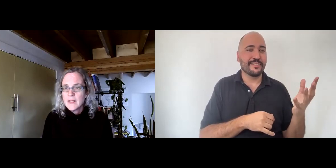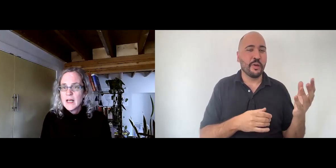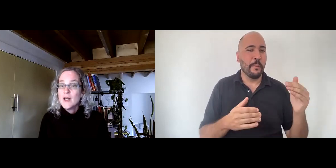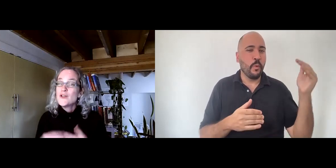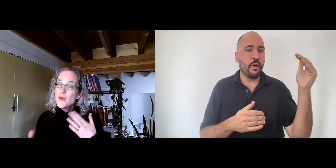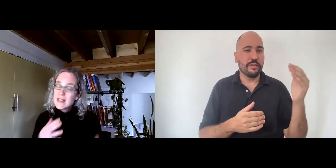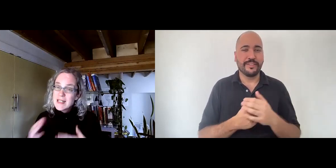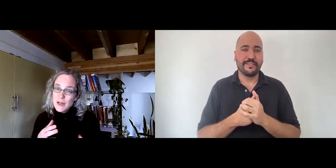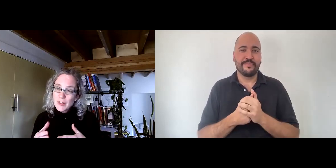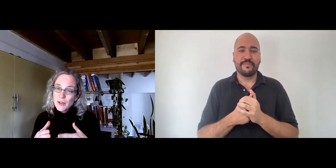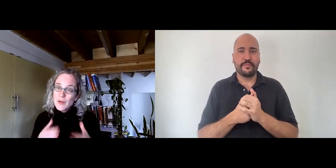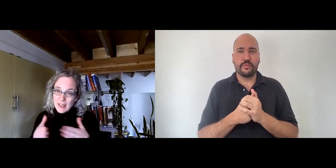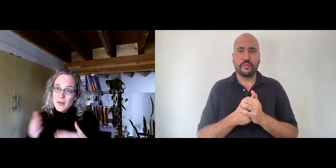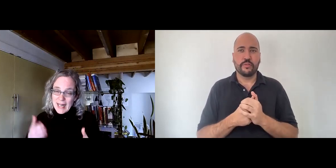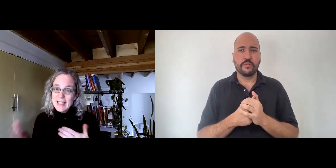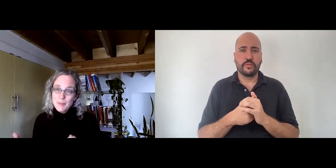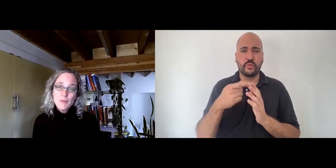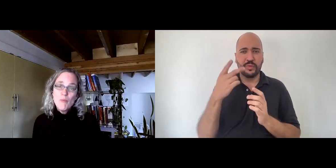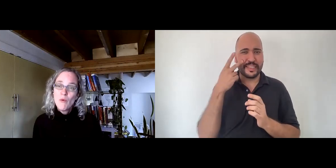So you can see you can end up with more.